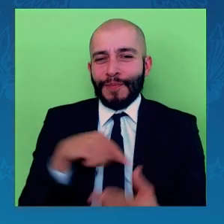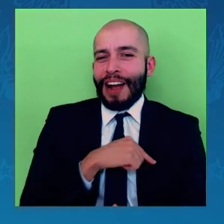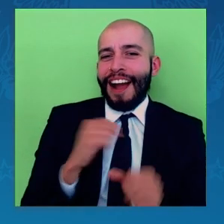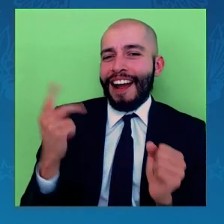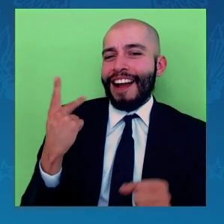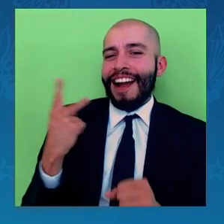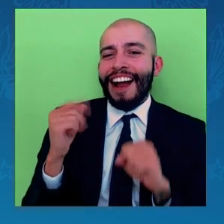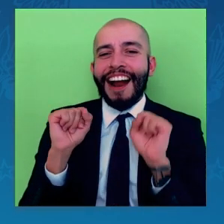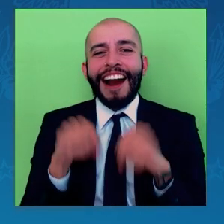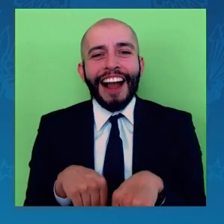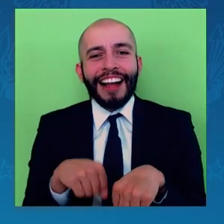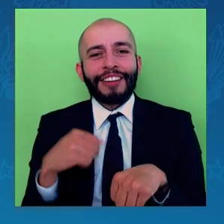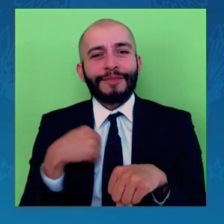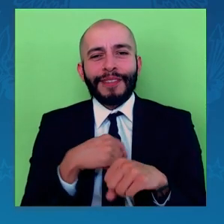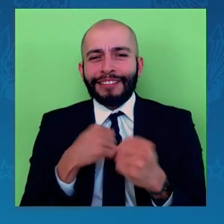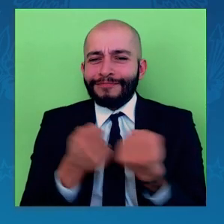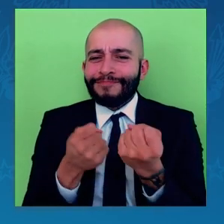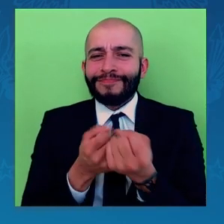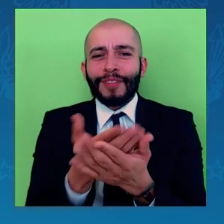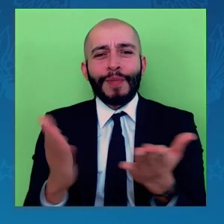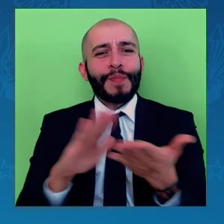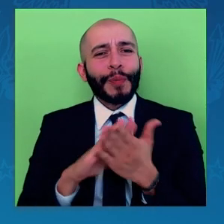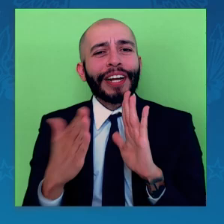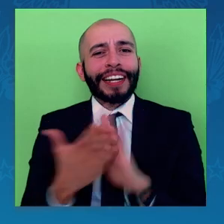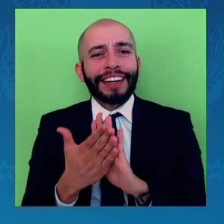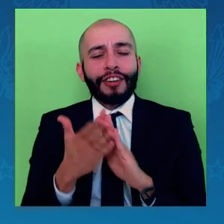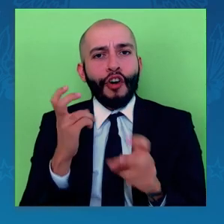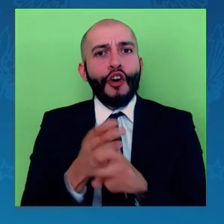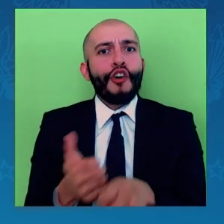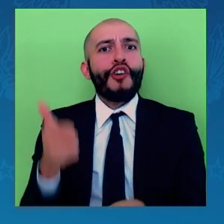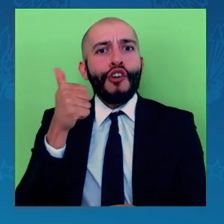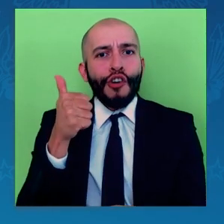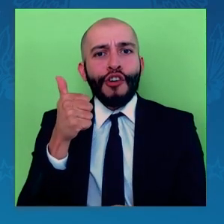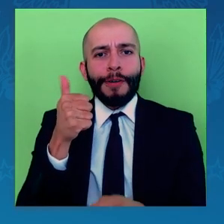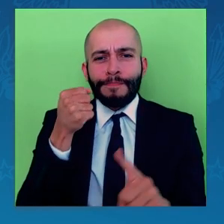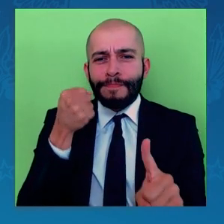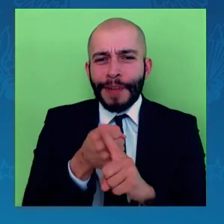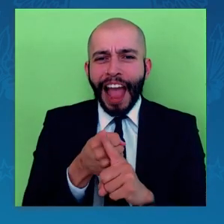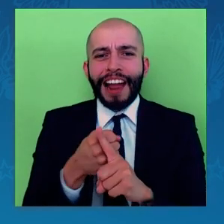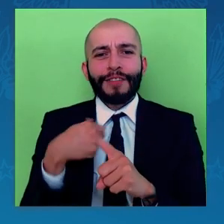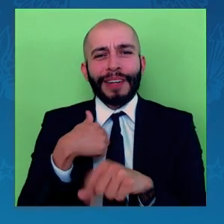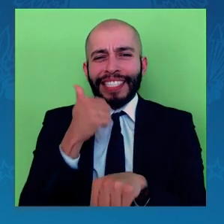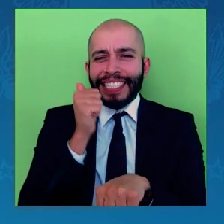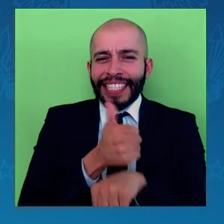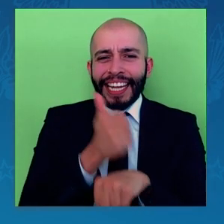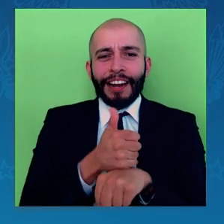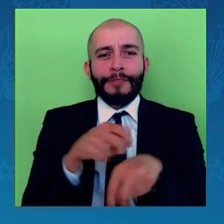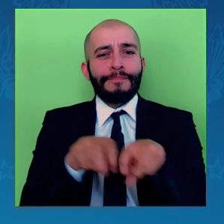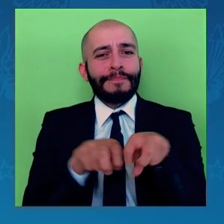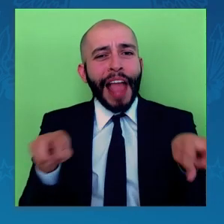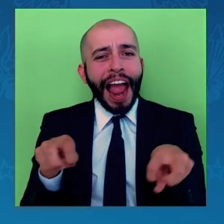We set up mass vaccination sites. We sent out mobile vaccination units to communities